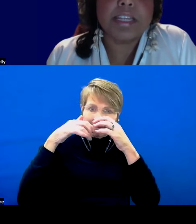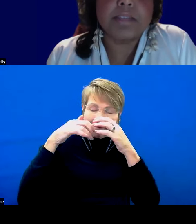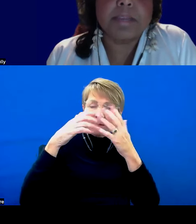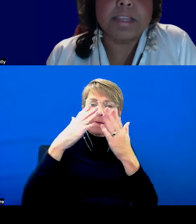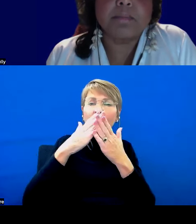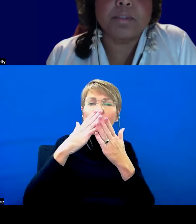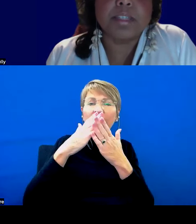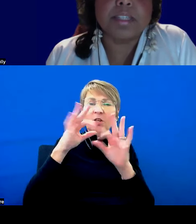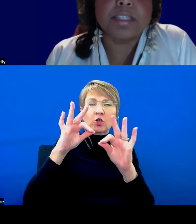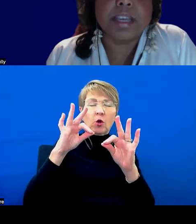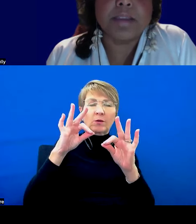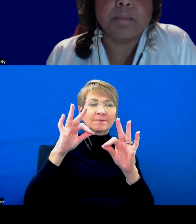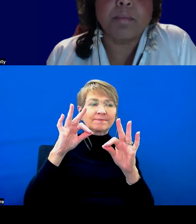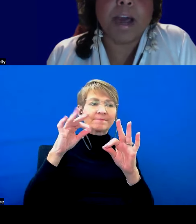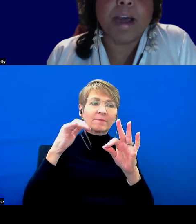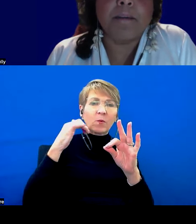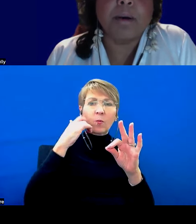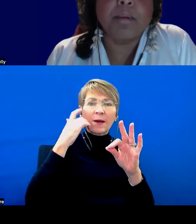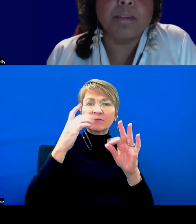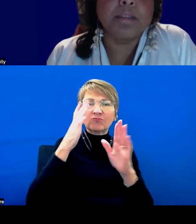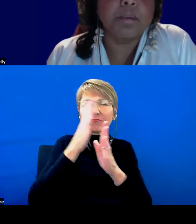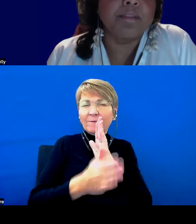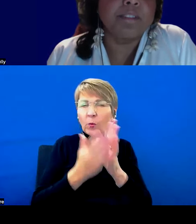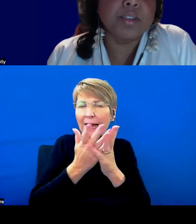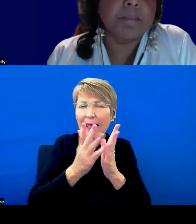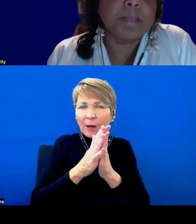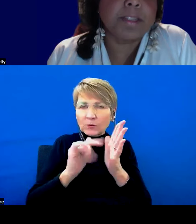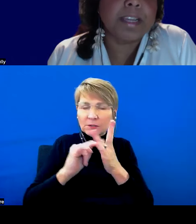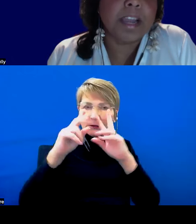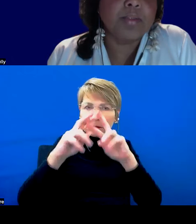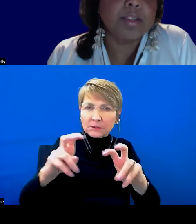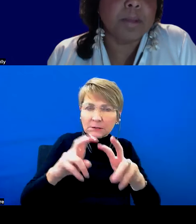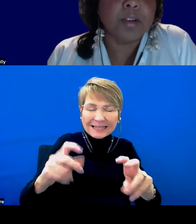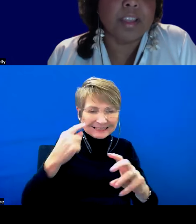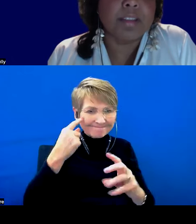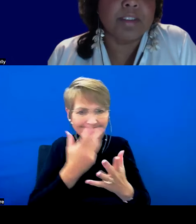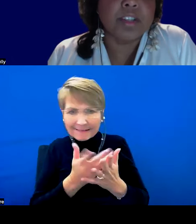to be explored to see what will support visual ability and also binocular function.